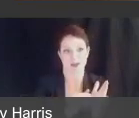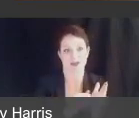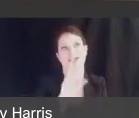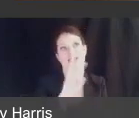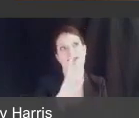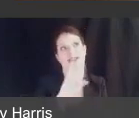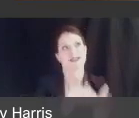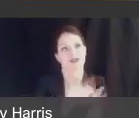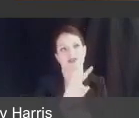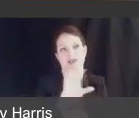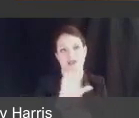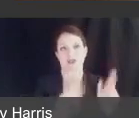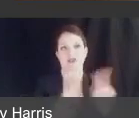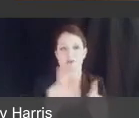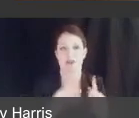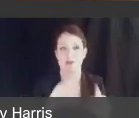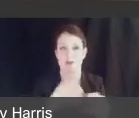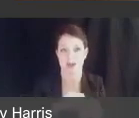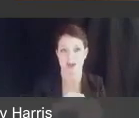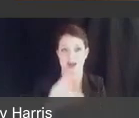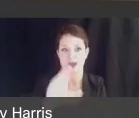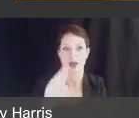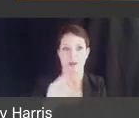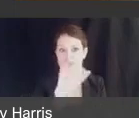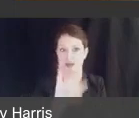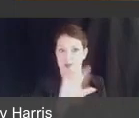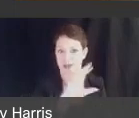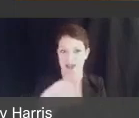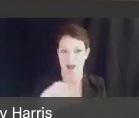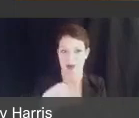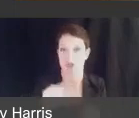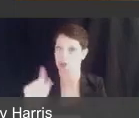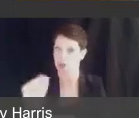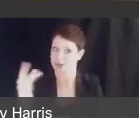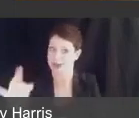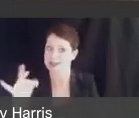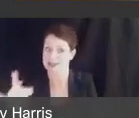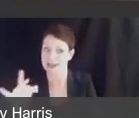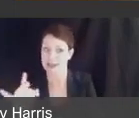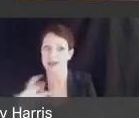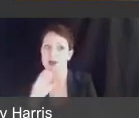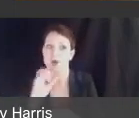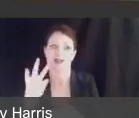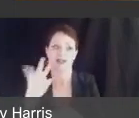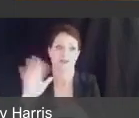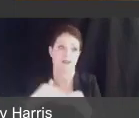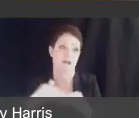people in Montgomery County, at least in 2018, that were 75 years of age or older.